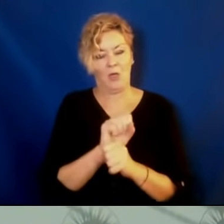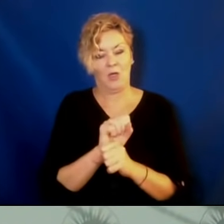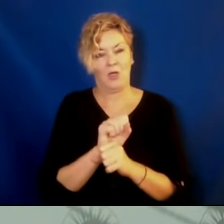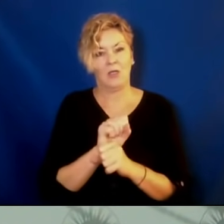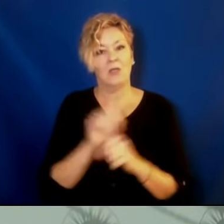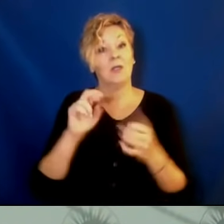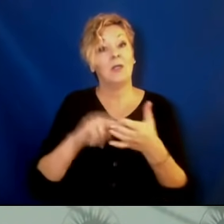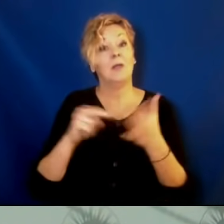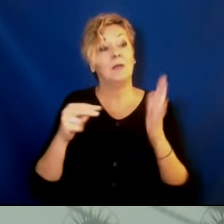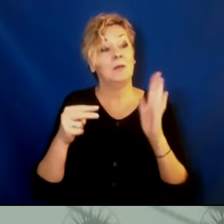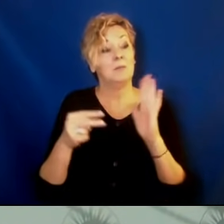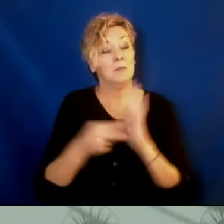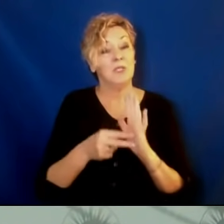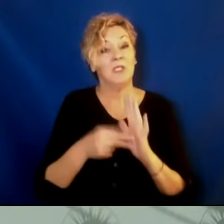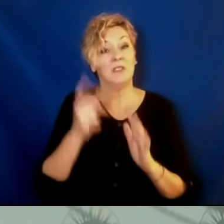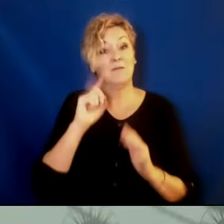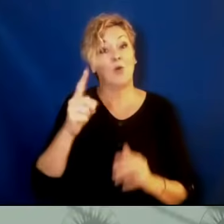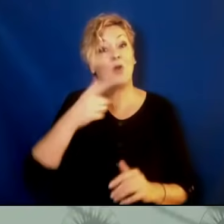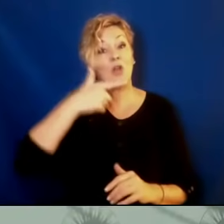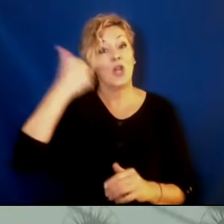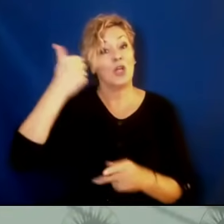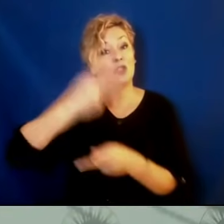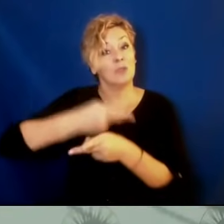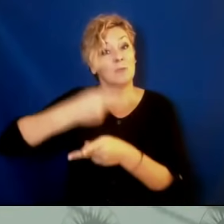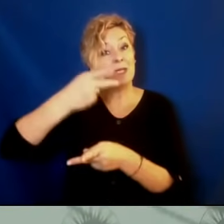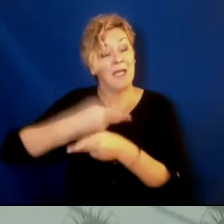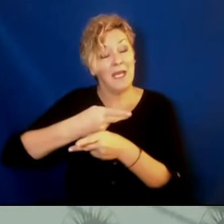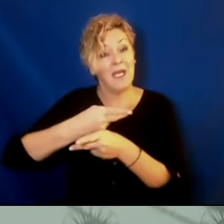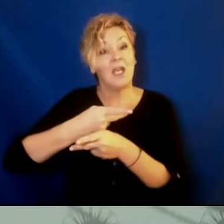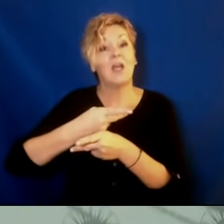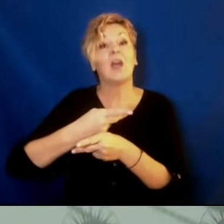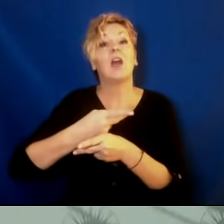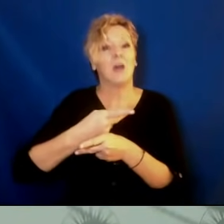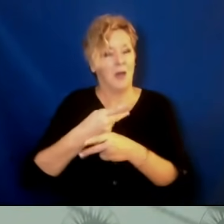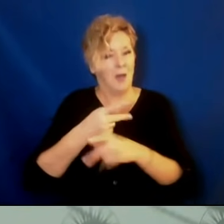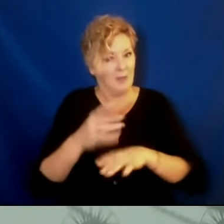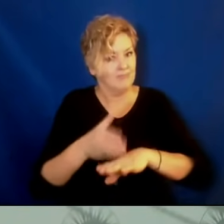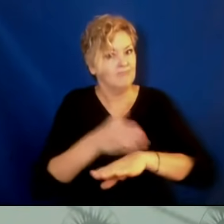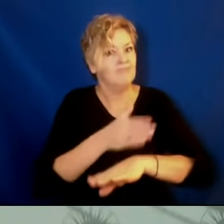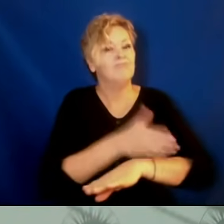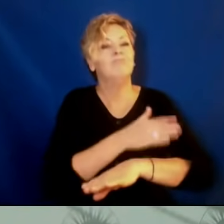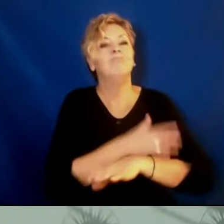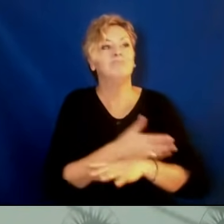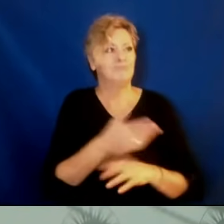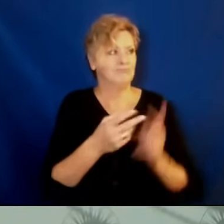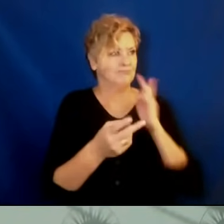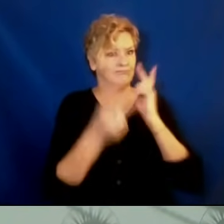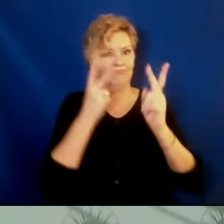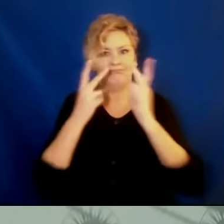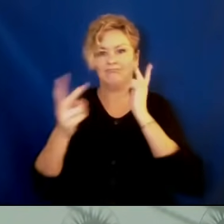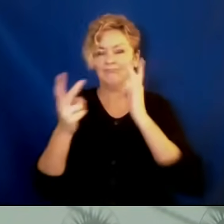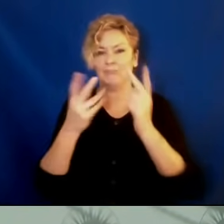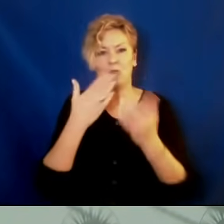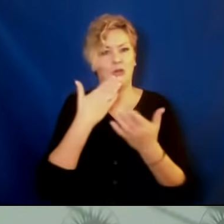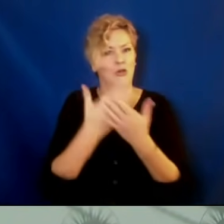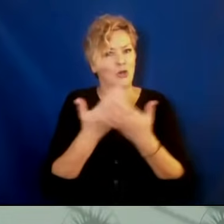worker FTE or healthcare access programme, excuse me, initiative I just want to note